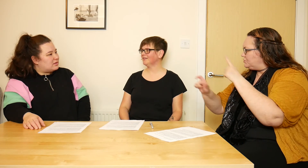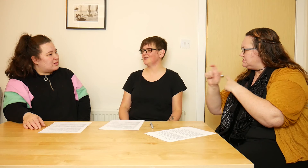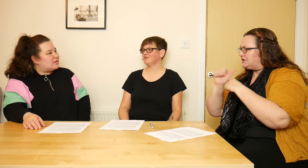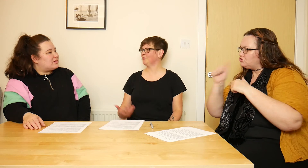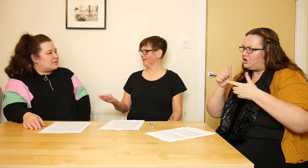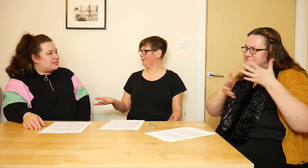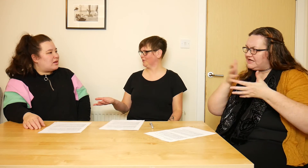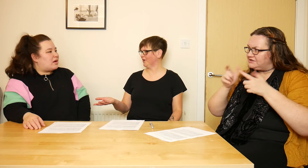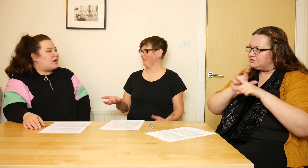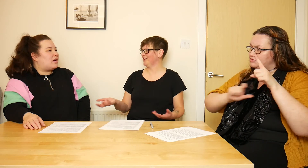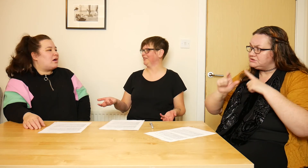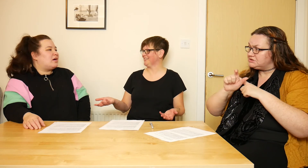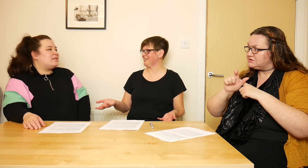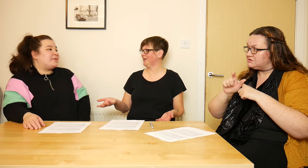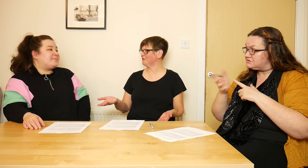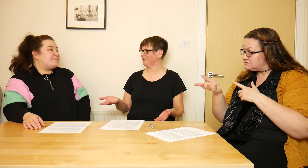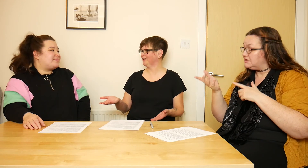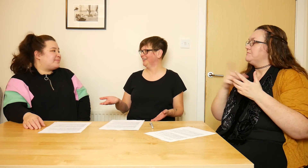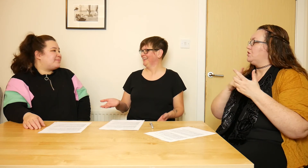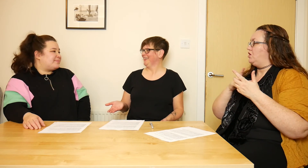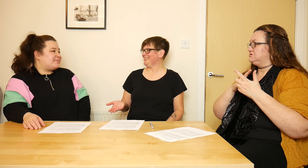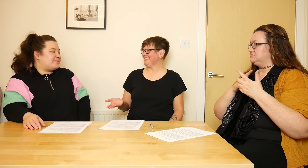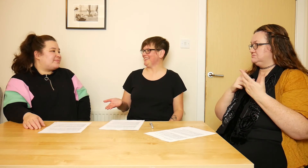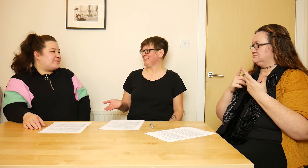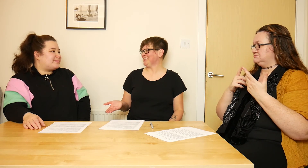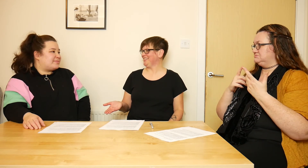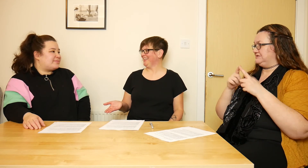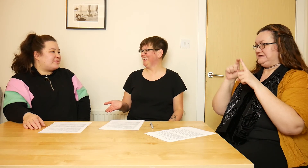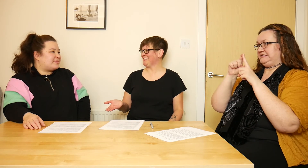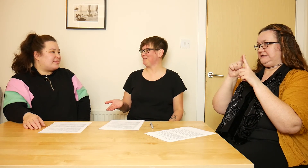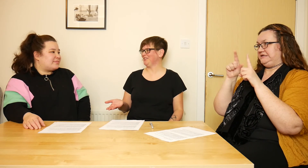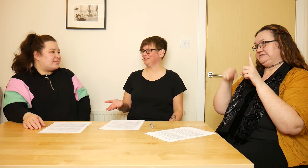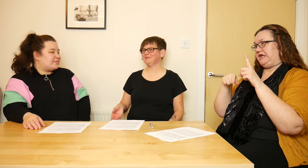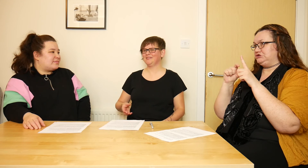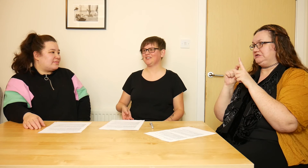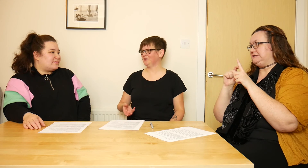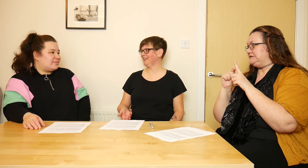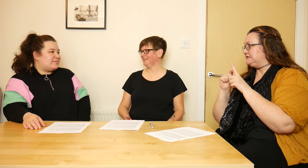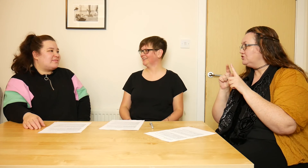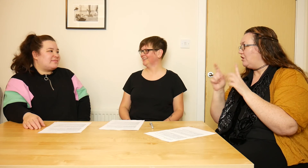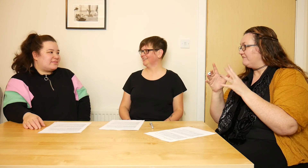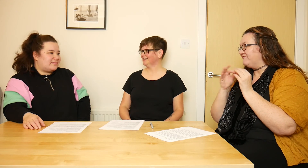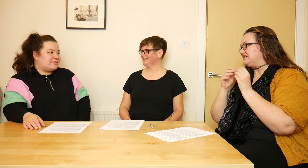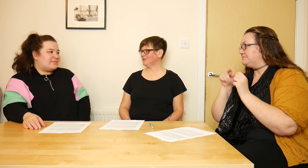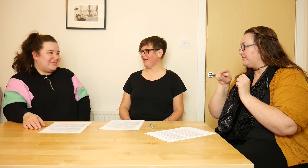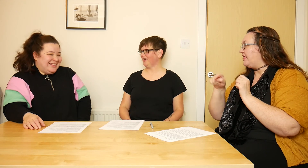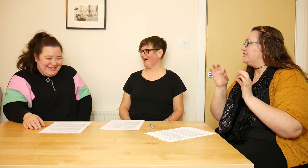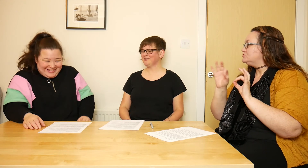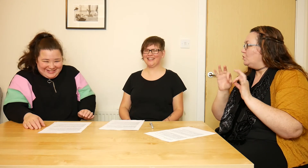Cause there's not really a sign for D slash d, except to literally spell it out,